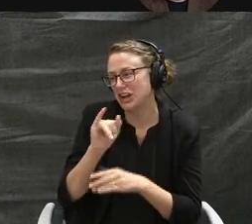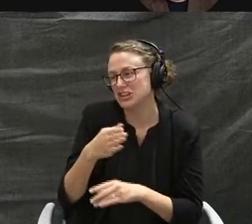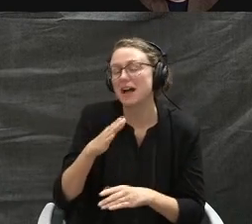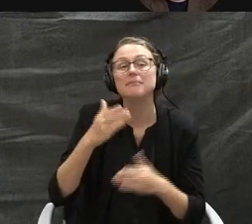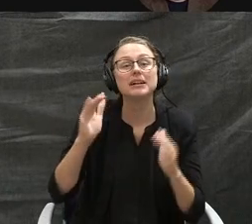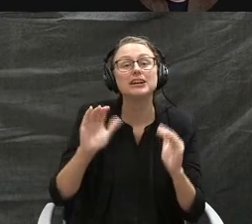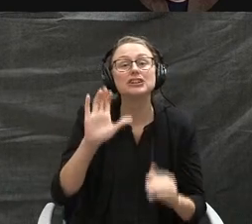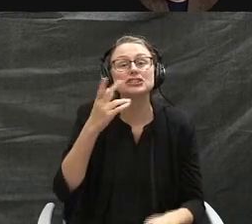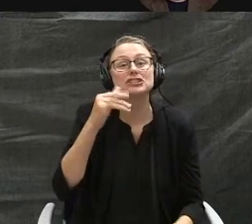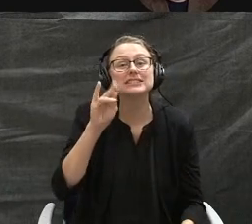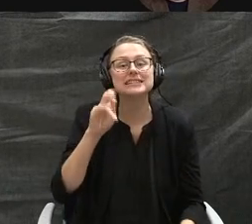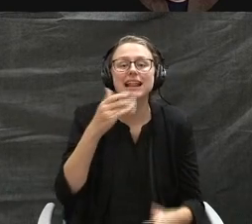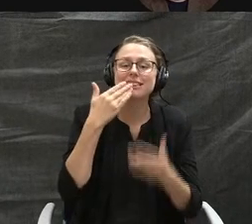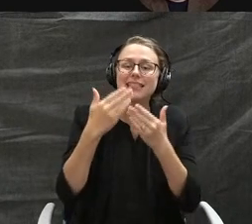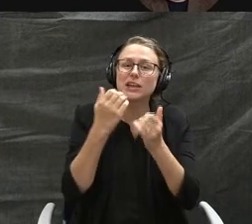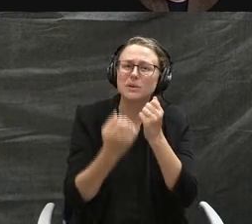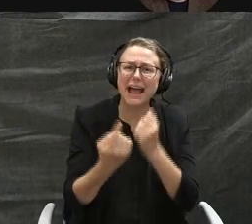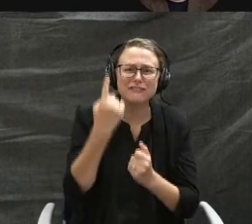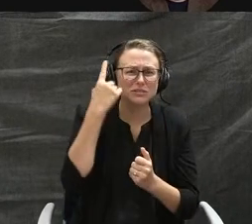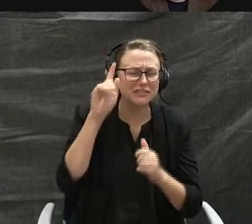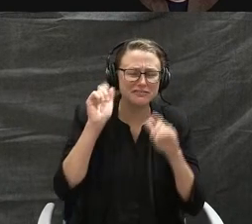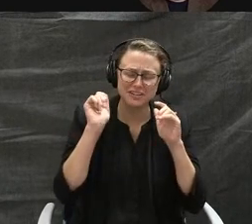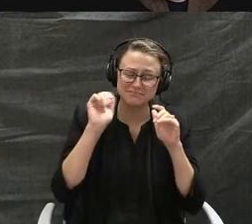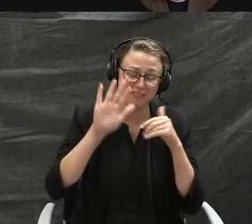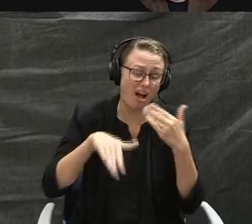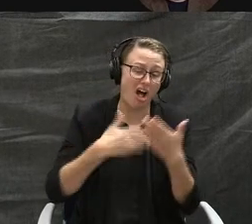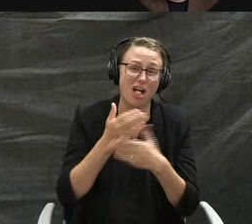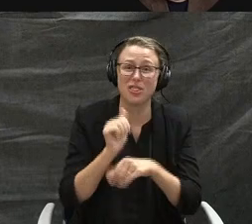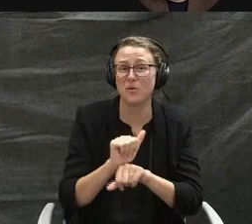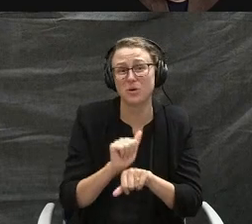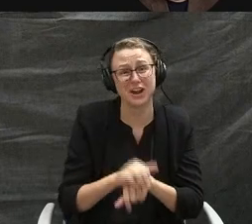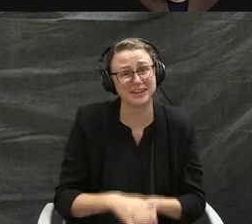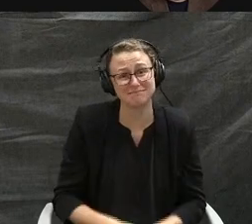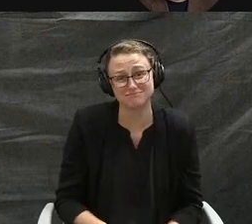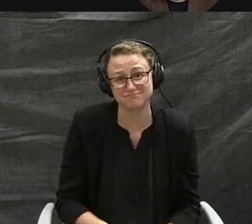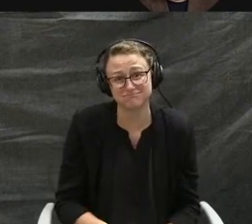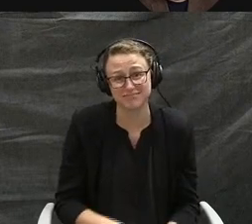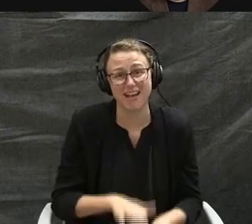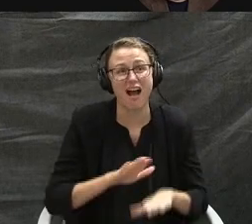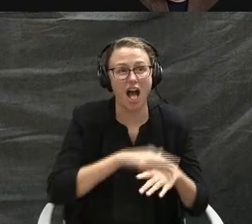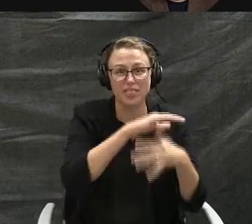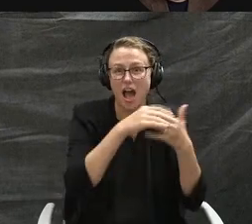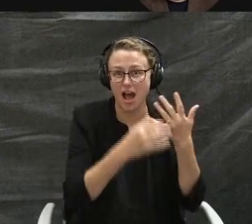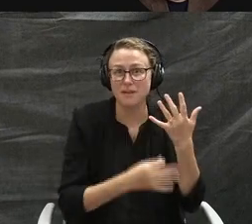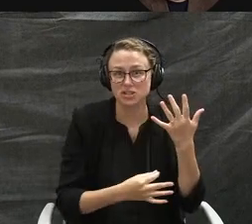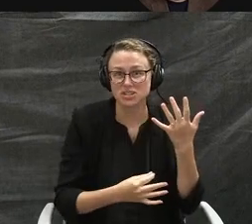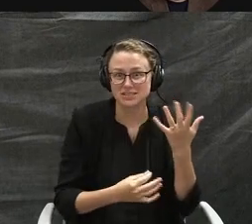I just want to thank everybody for all the work. Um, on these options and to everybody who who helped with the feedback